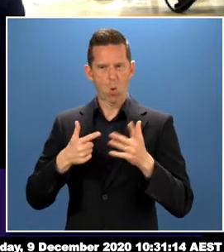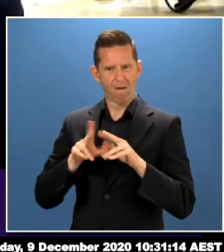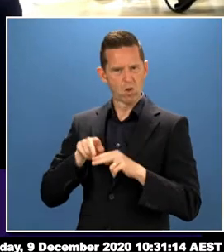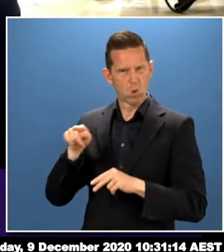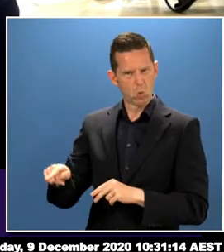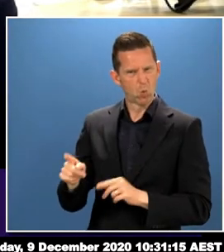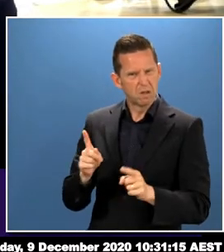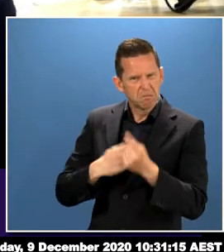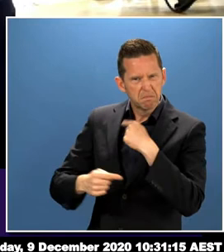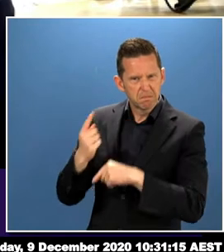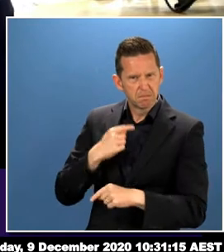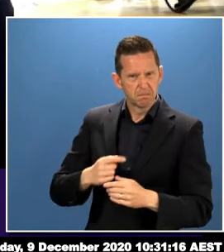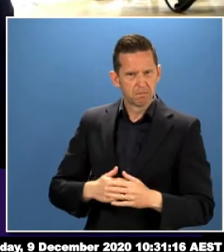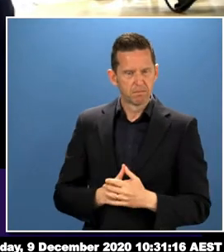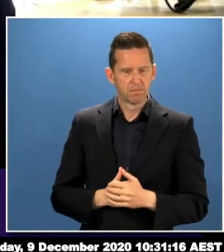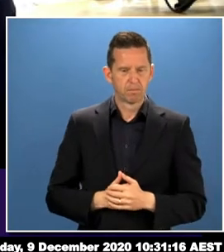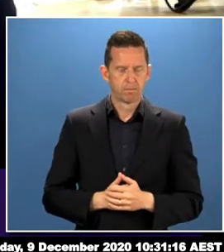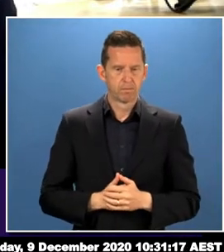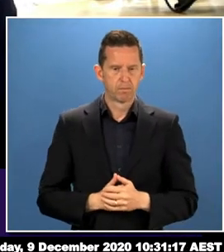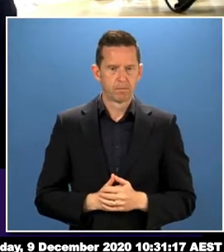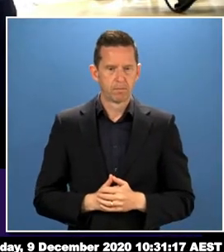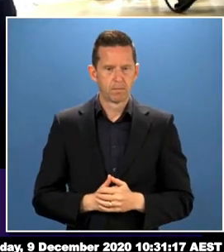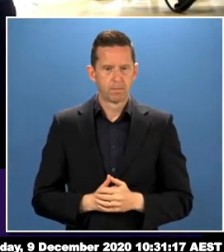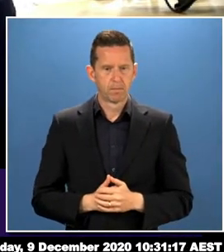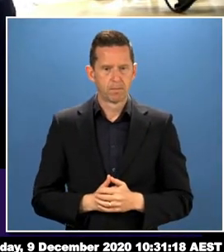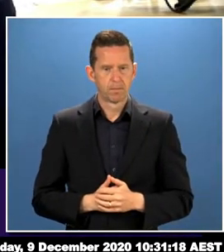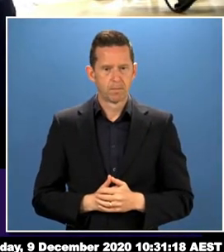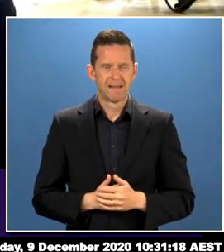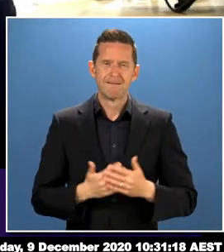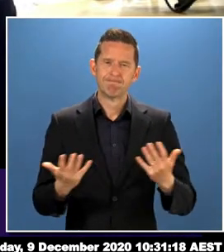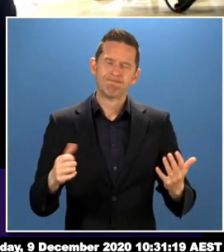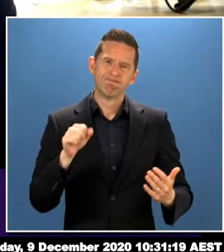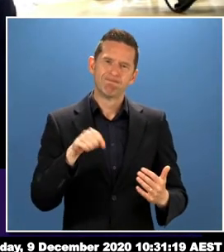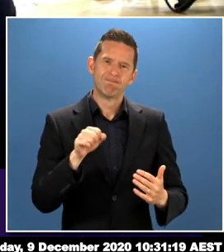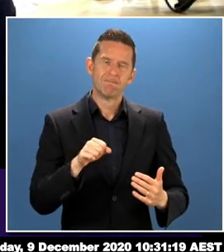You have to ---